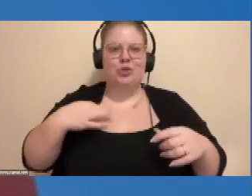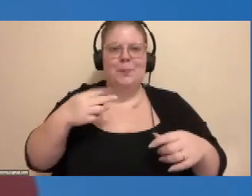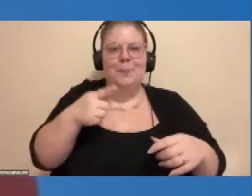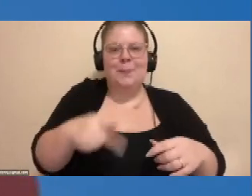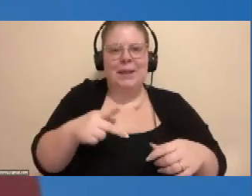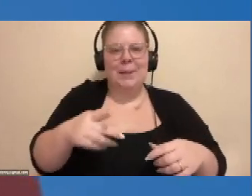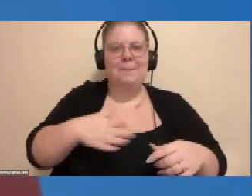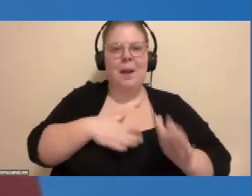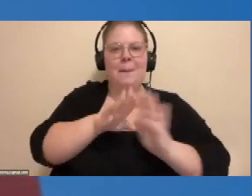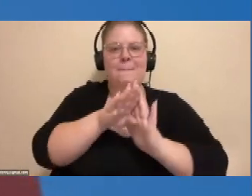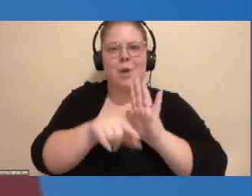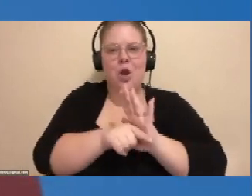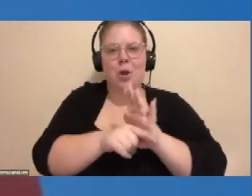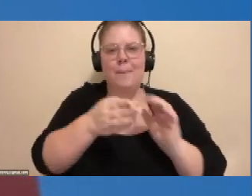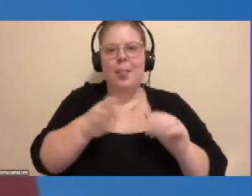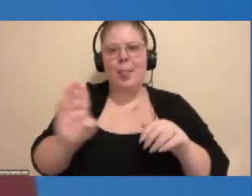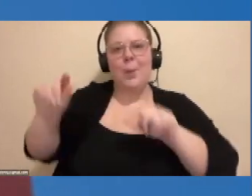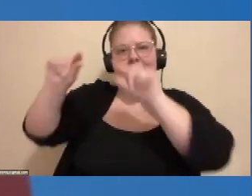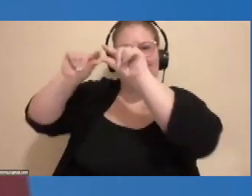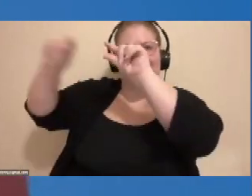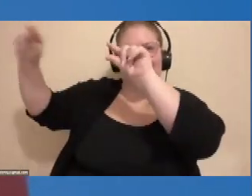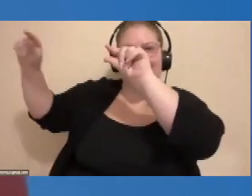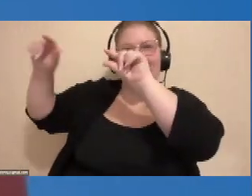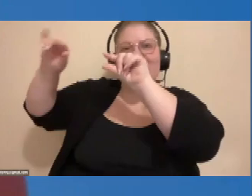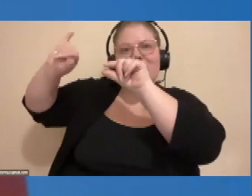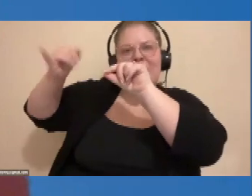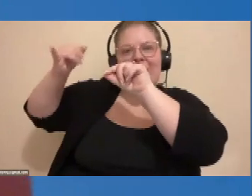with Justice and Agings logo in the corner.